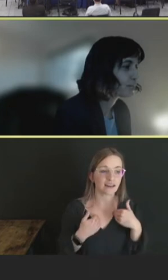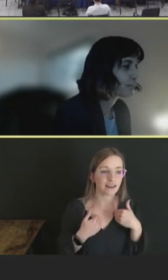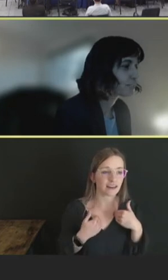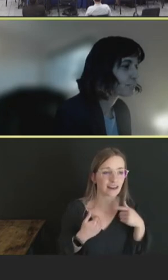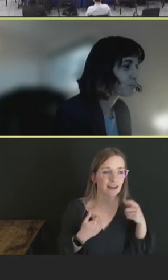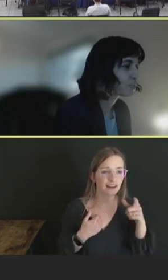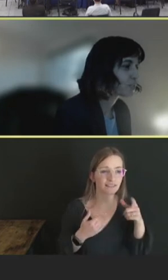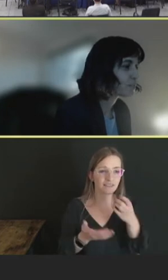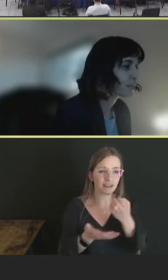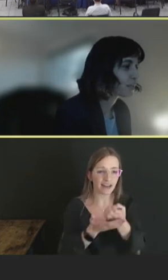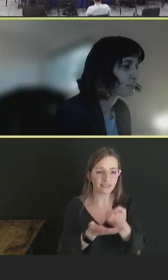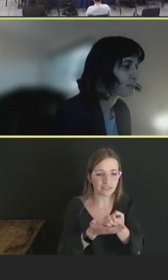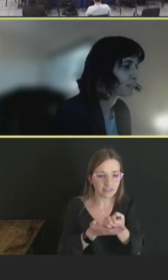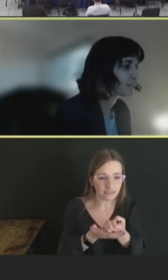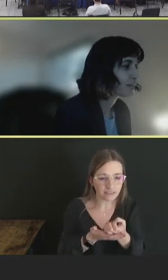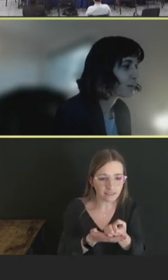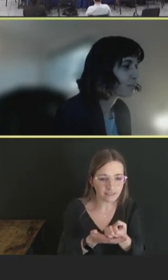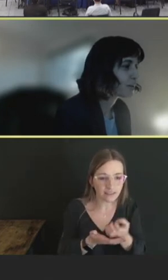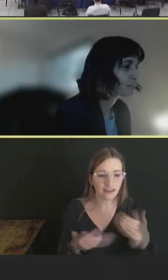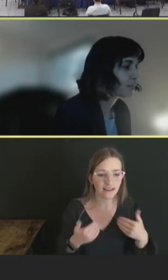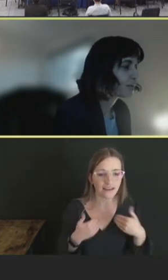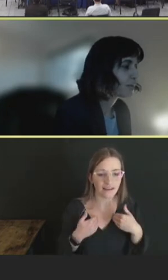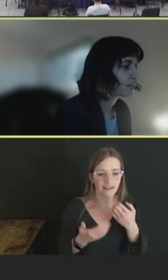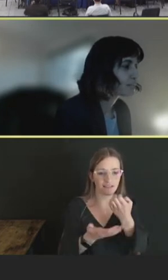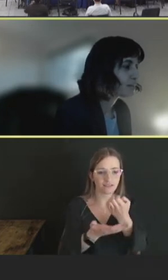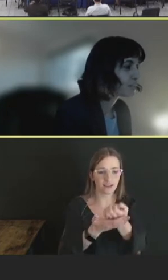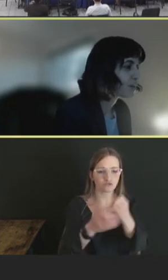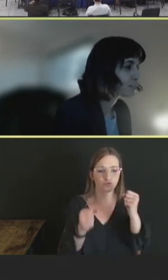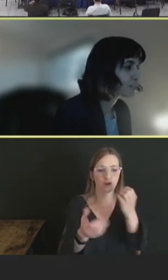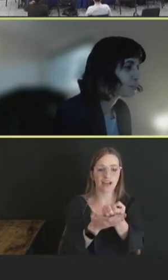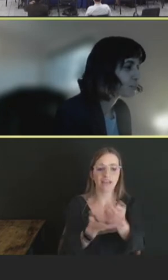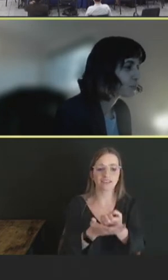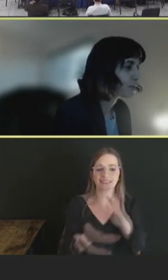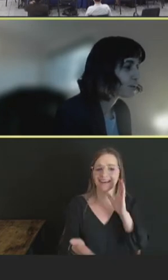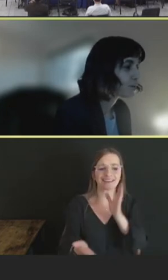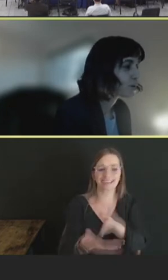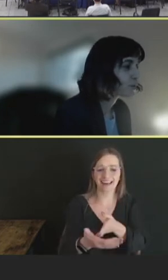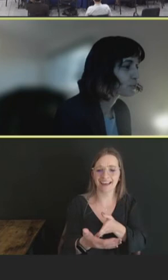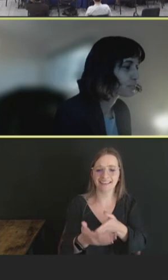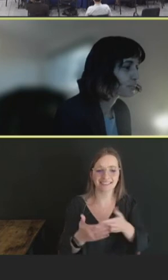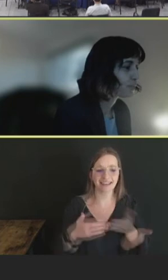central demyelinating disease, and MS. Studies have also demonstrated no increased risk of